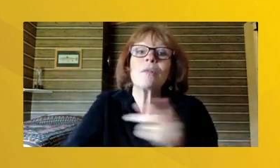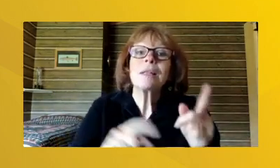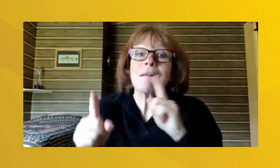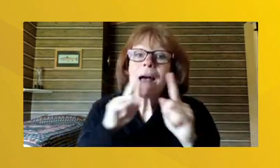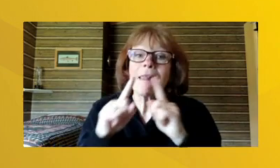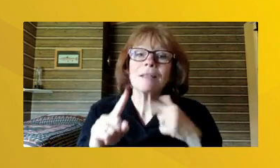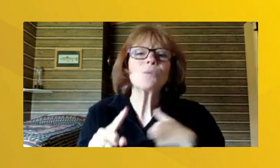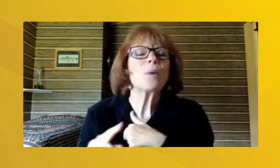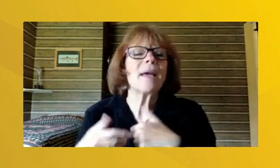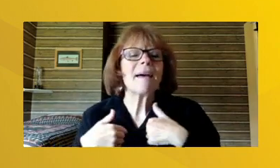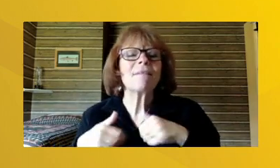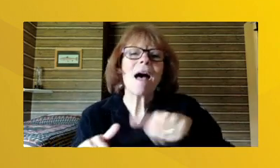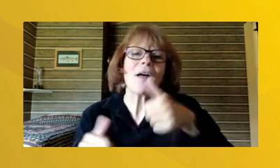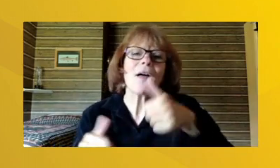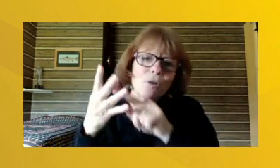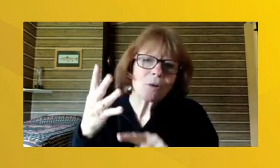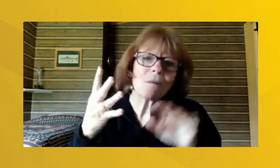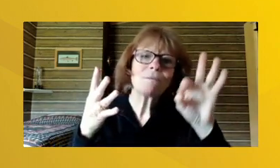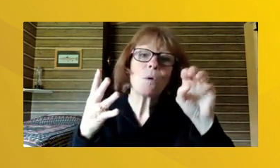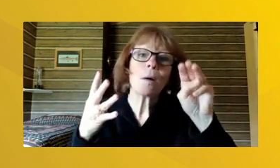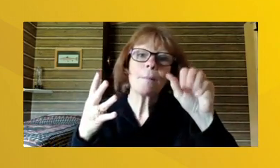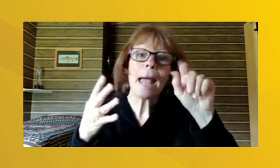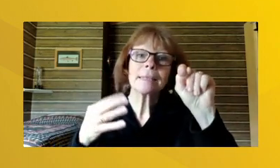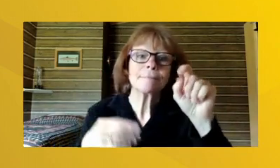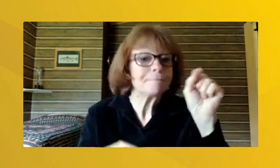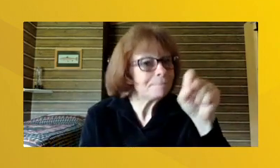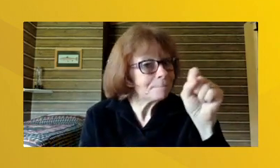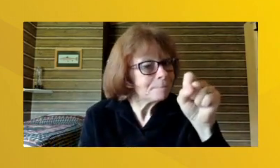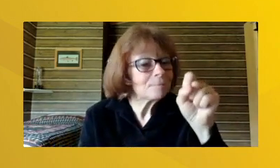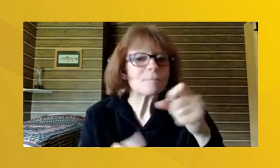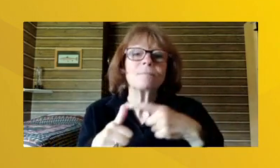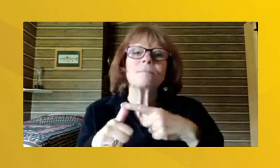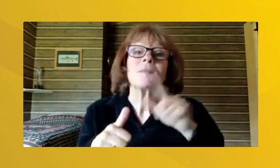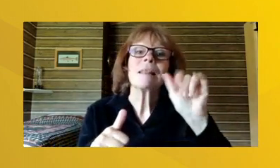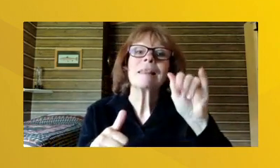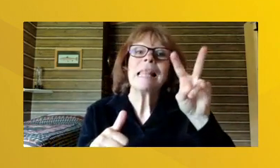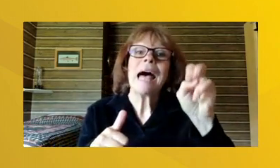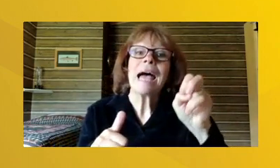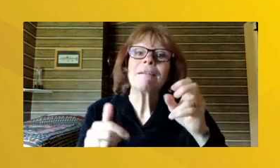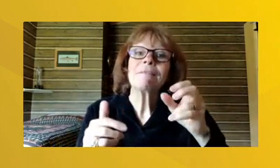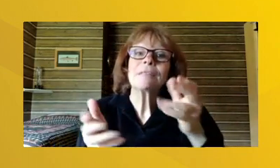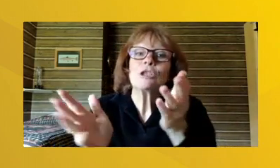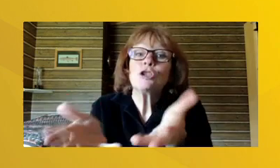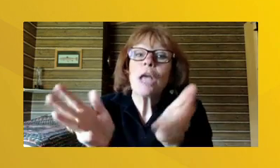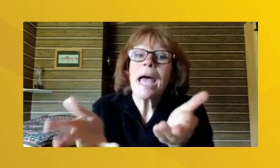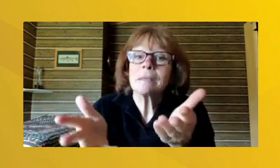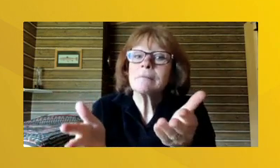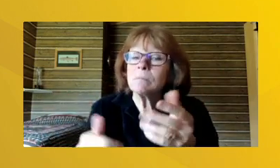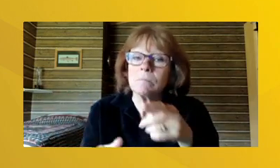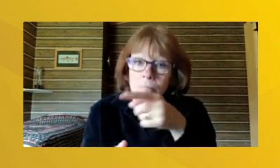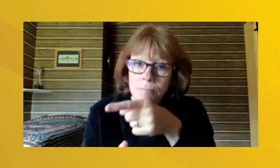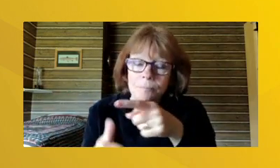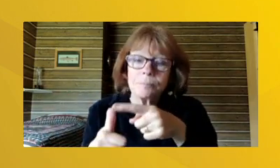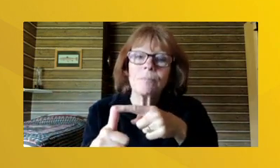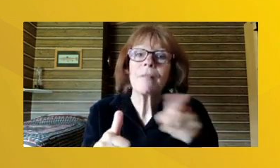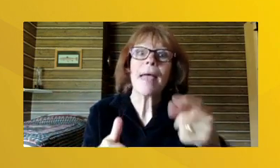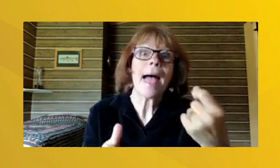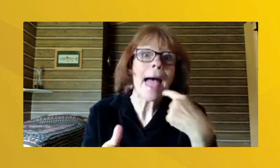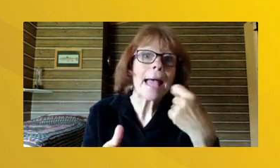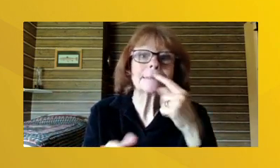So yes, we have the live chat option in the virtual field trip, but we also have been